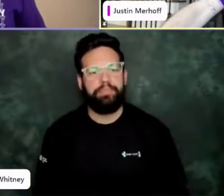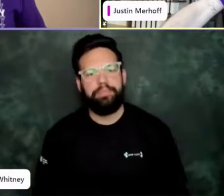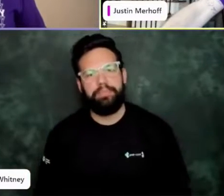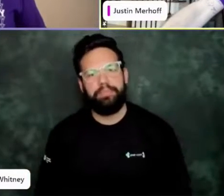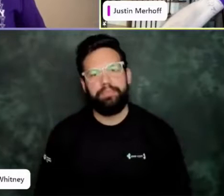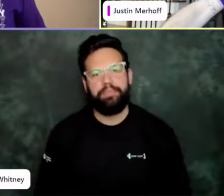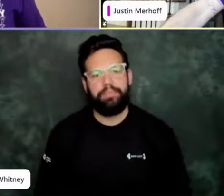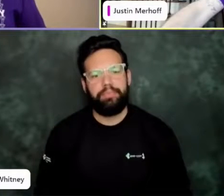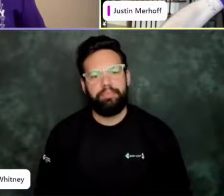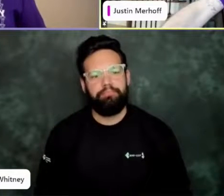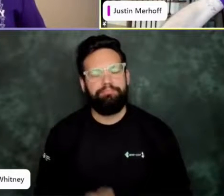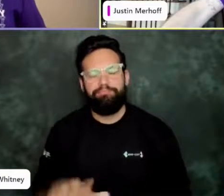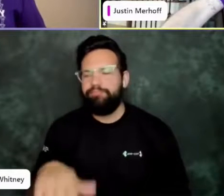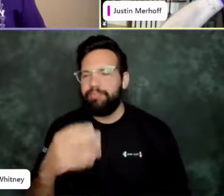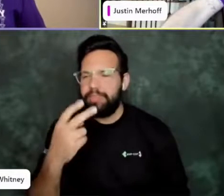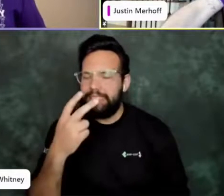Let's see if there's anything else in here.